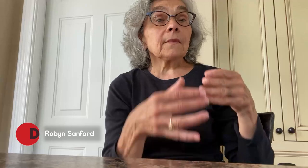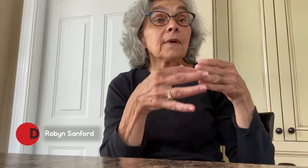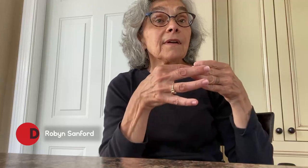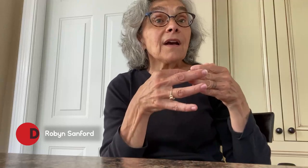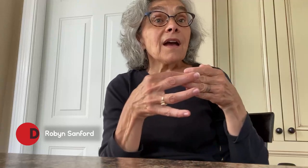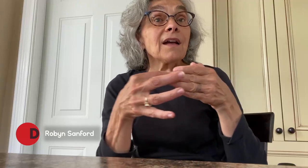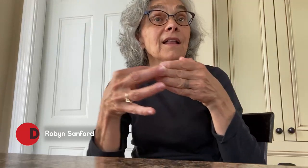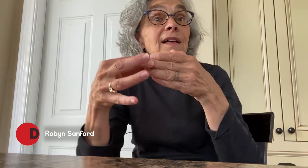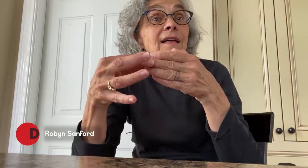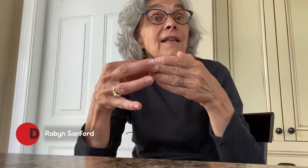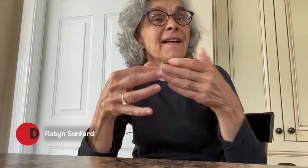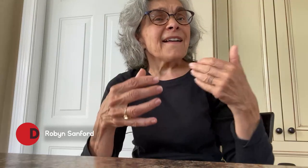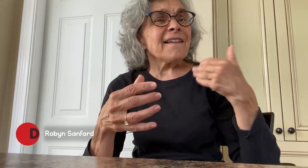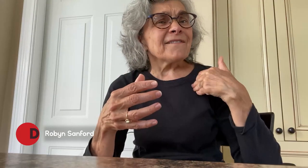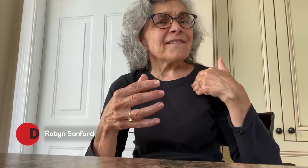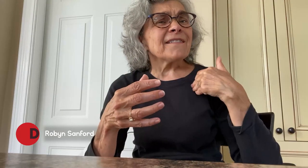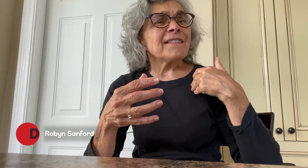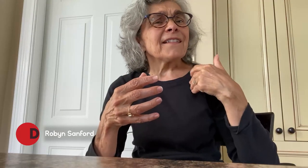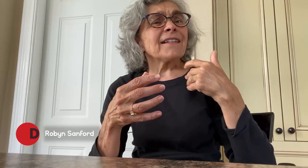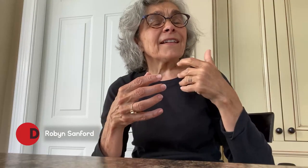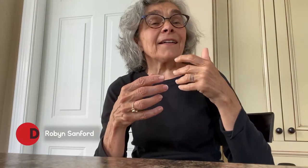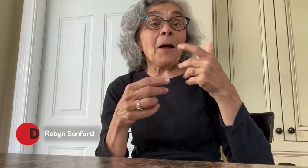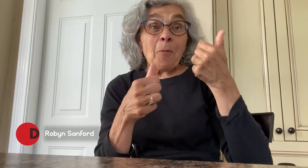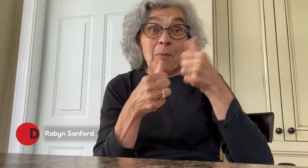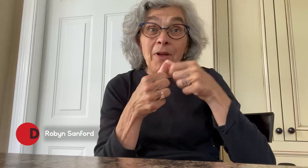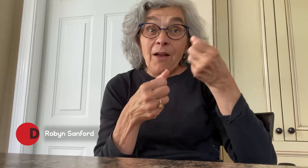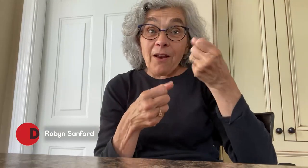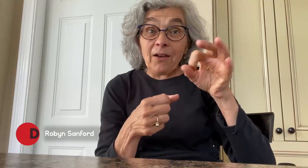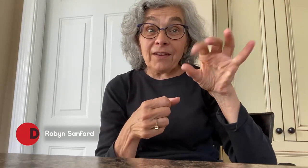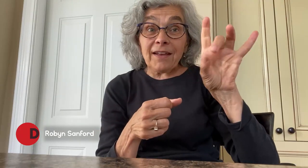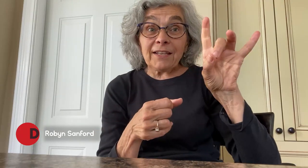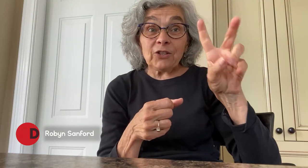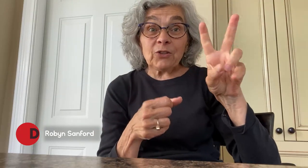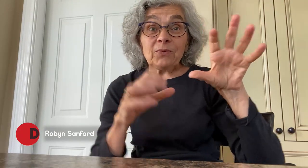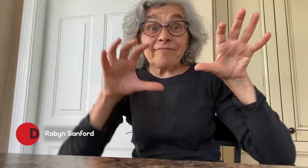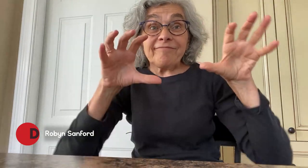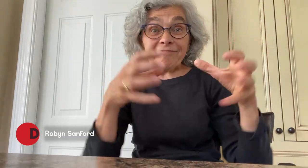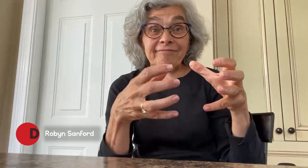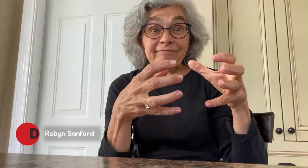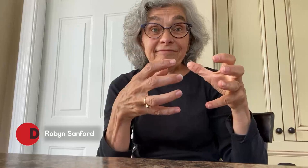We did have guidelines, remember it was 1982.